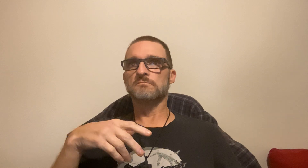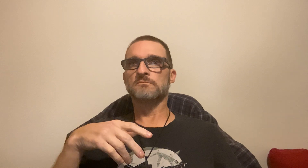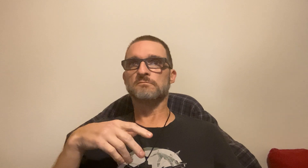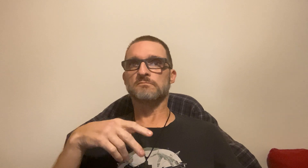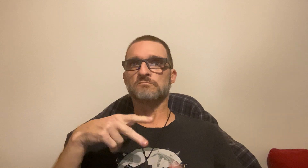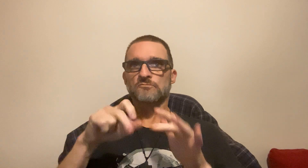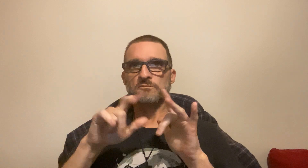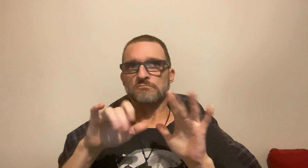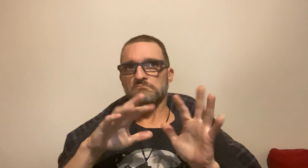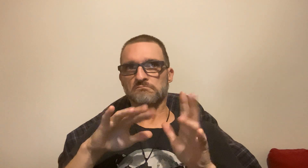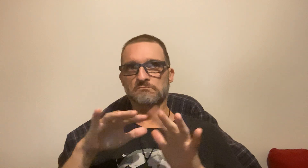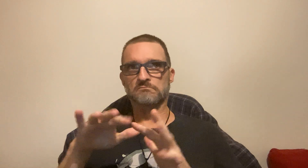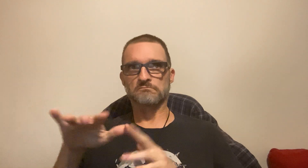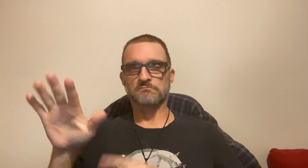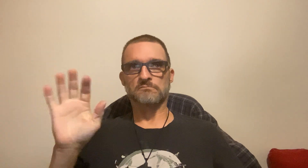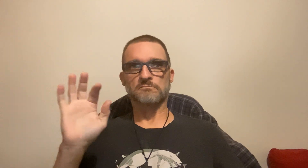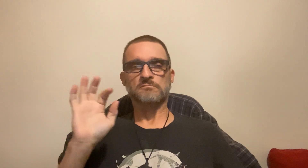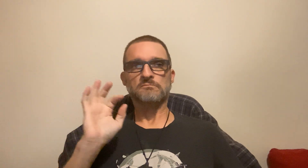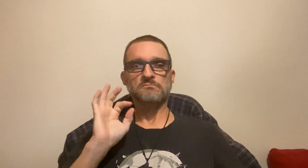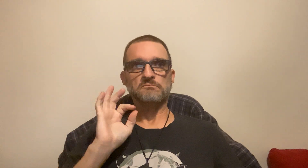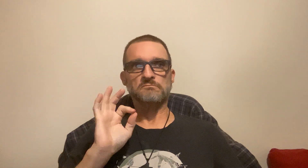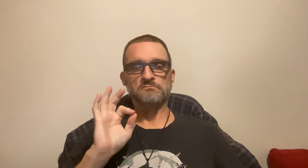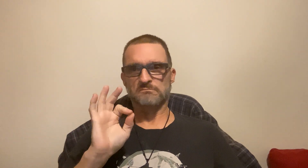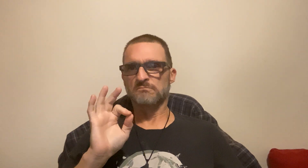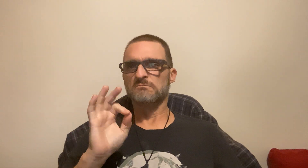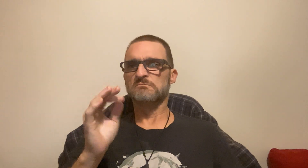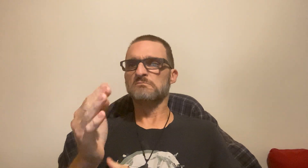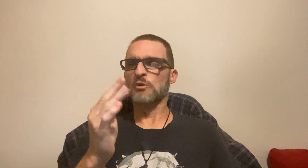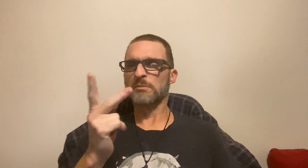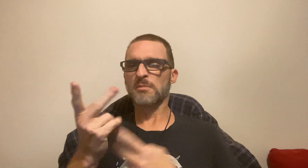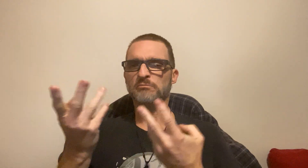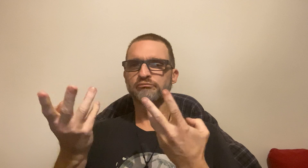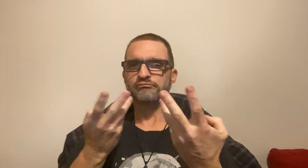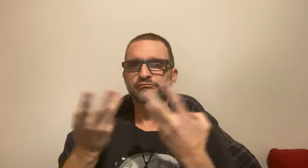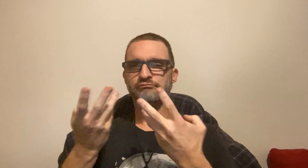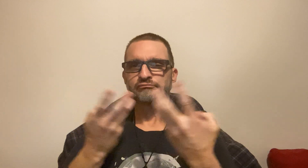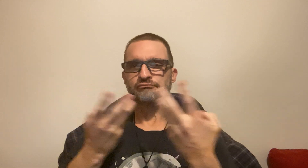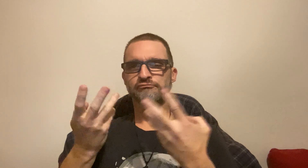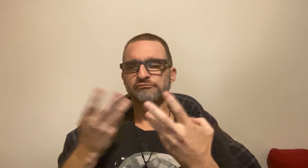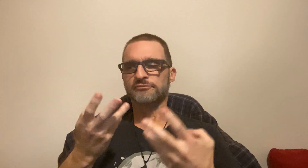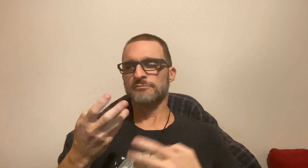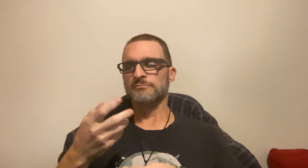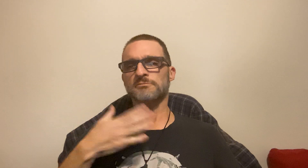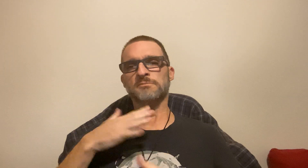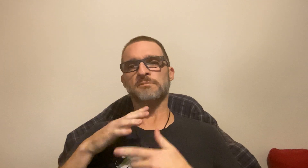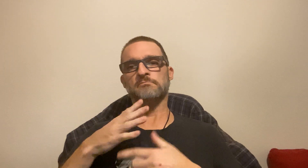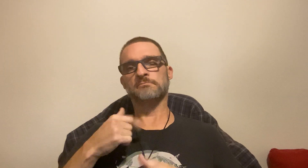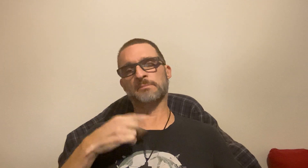Okay. *talking to self* In the morning, people will be coming in.